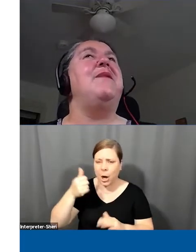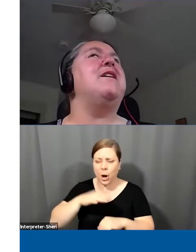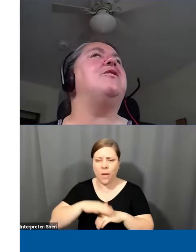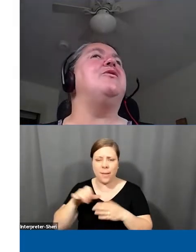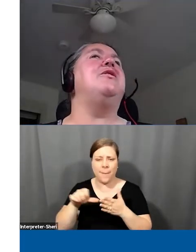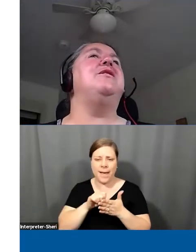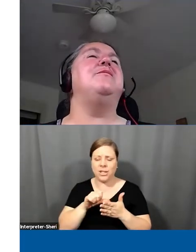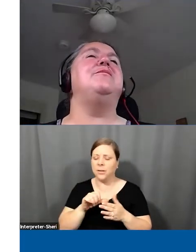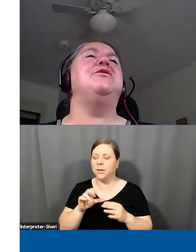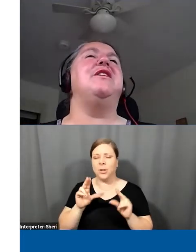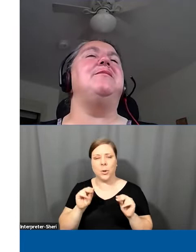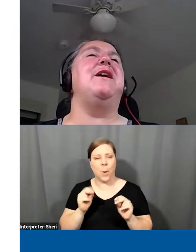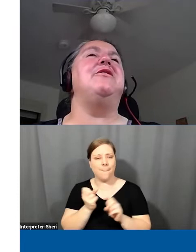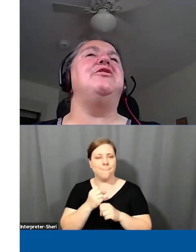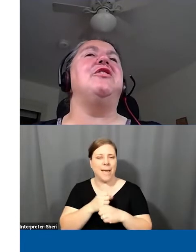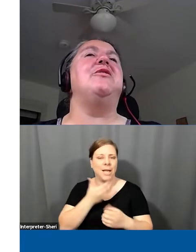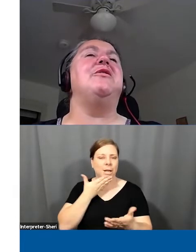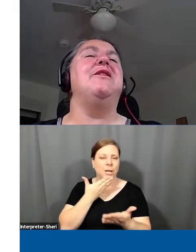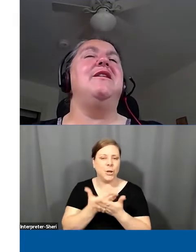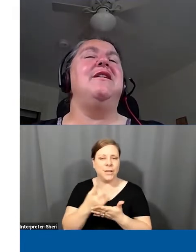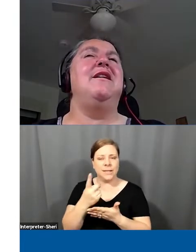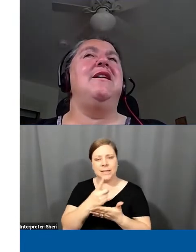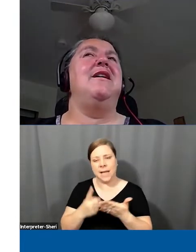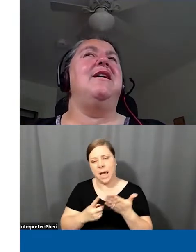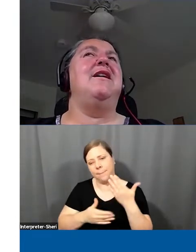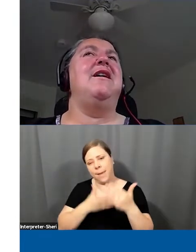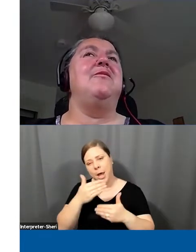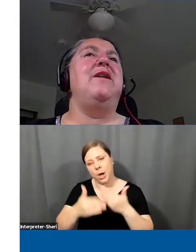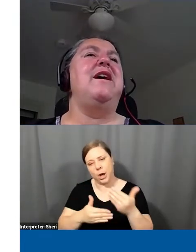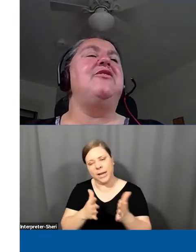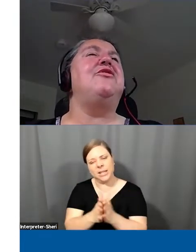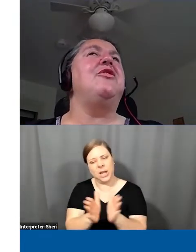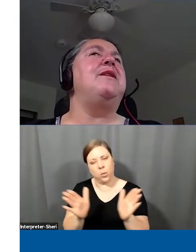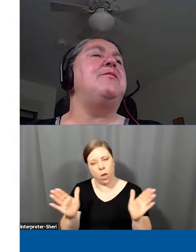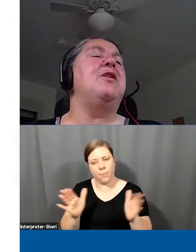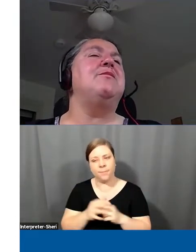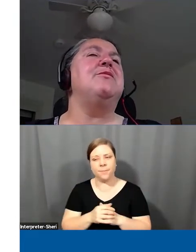Make a good design pattern in general. We had so many problems